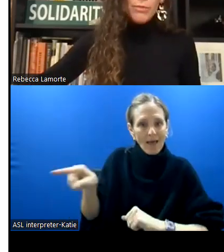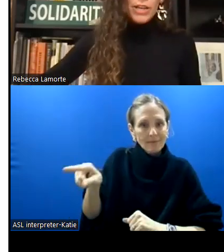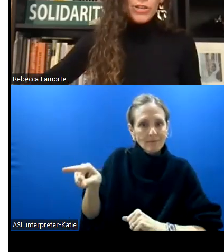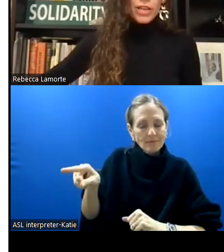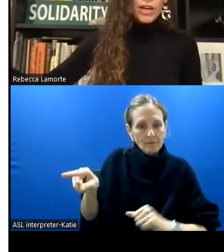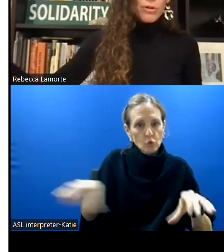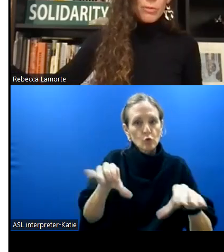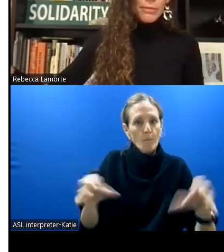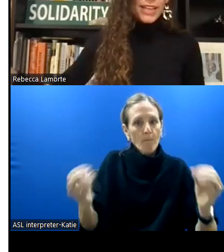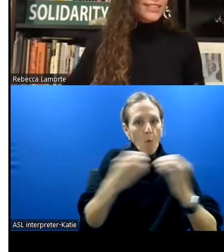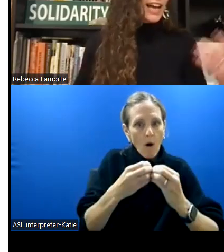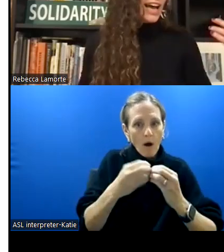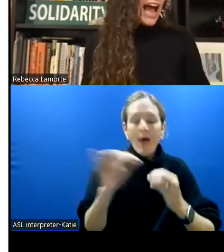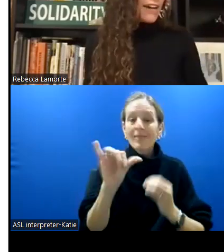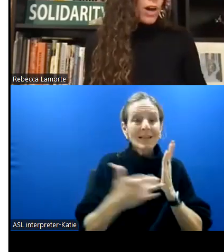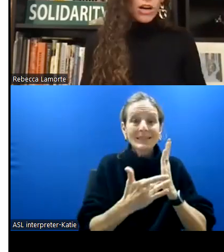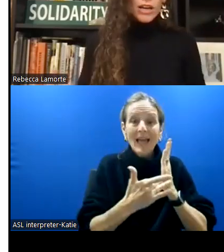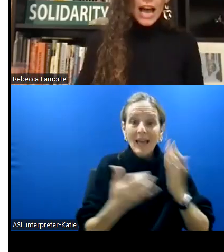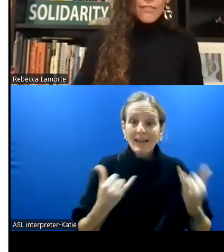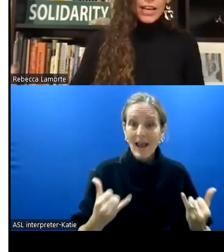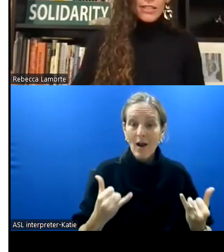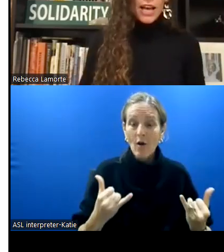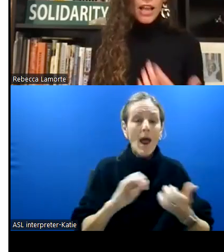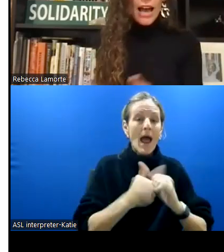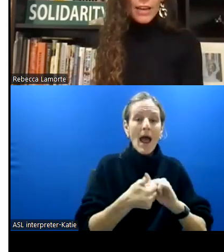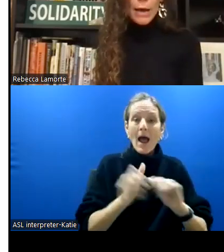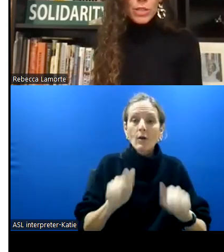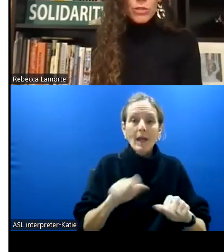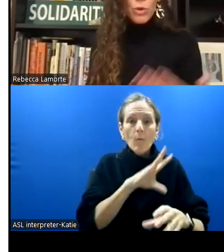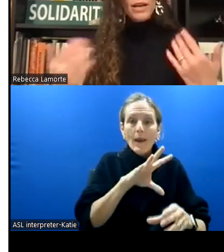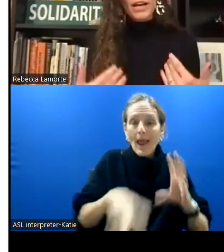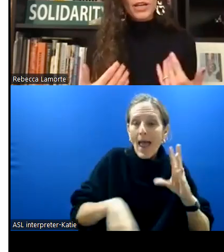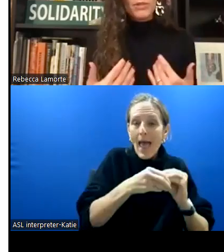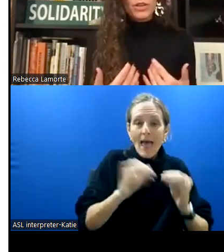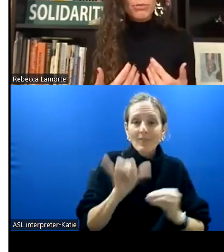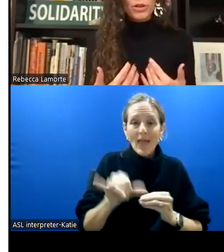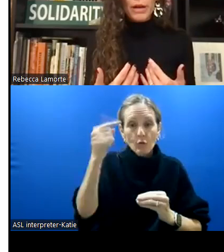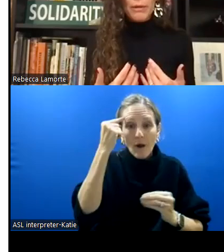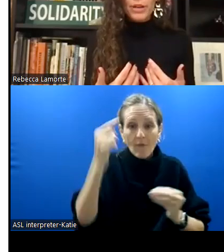to make sure that government meetings have CART, have ASL, have captions? Why am I a community board member